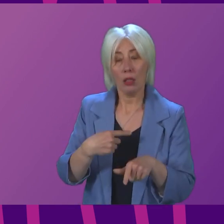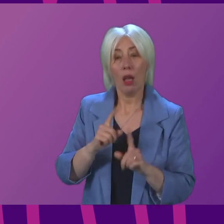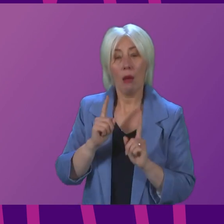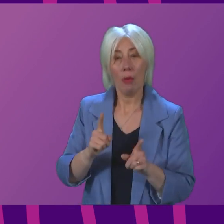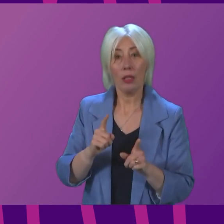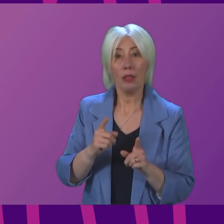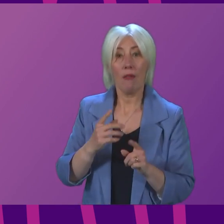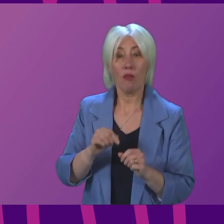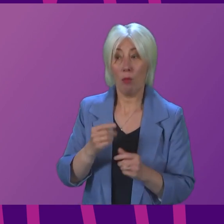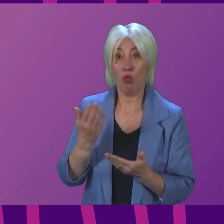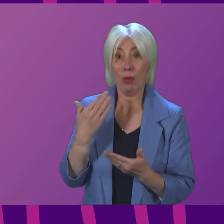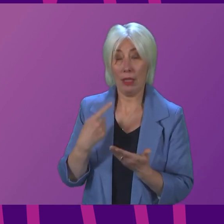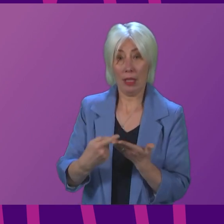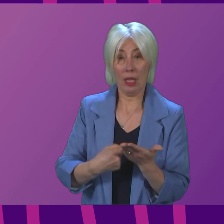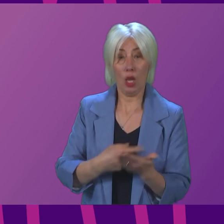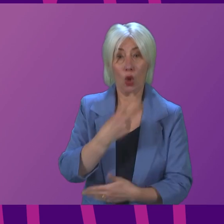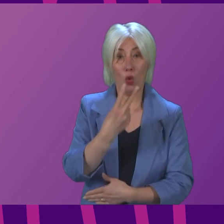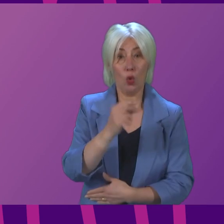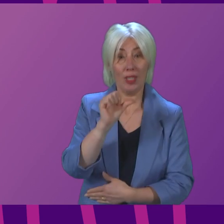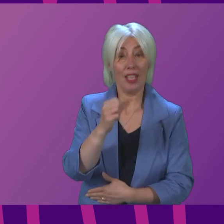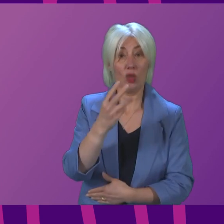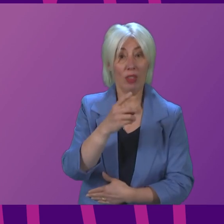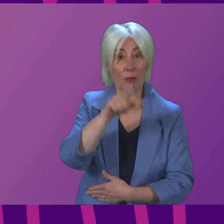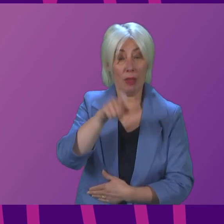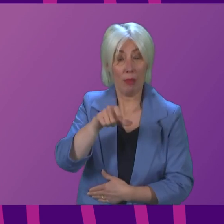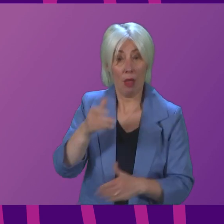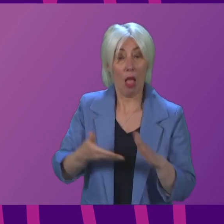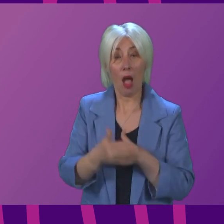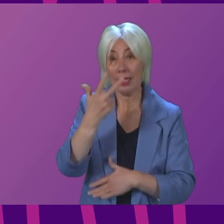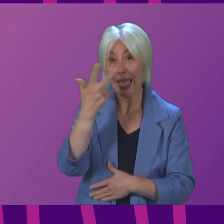According to recent reports, 263 patients under the age of 18 are being treated at the